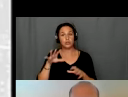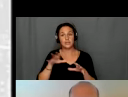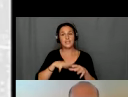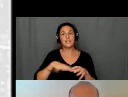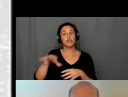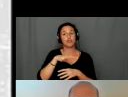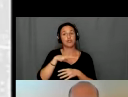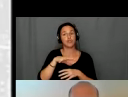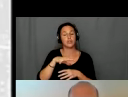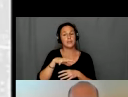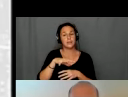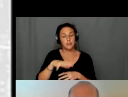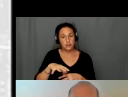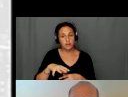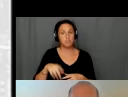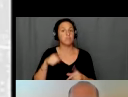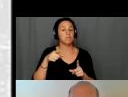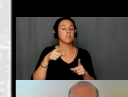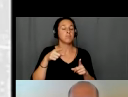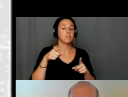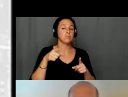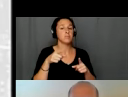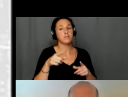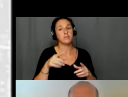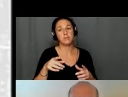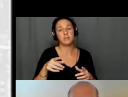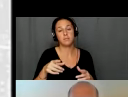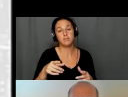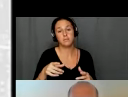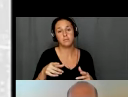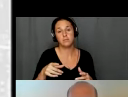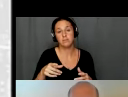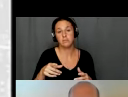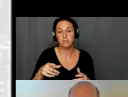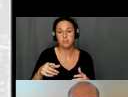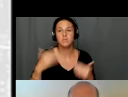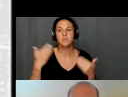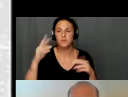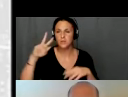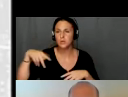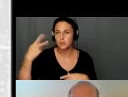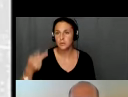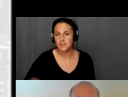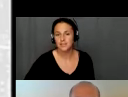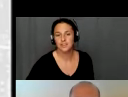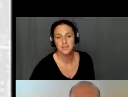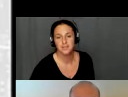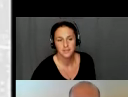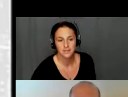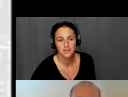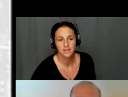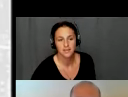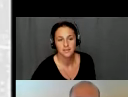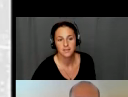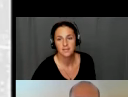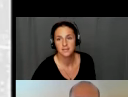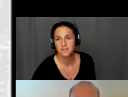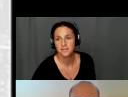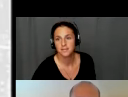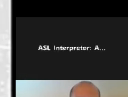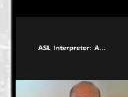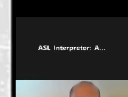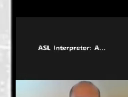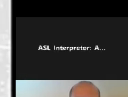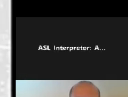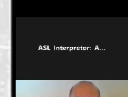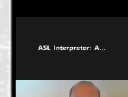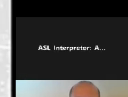are what the census would call other other agricultural workers or graders and sorters.